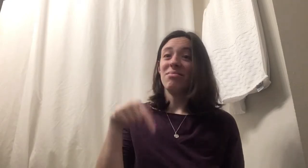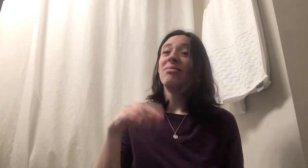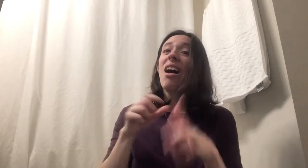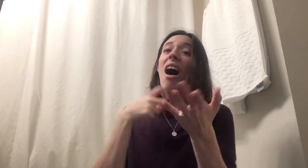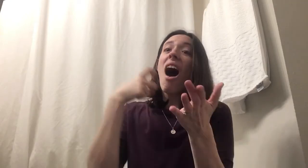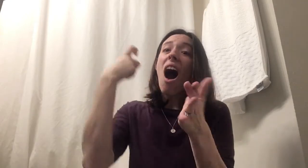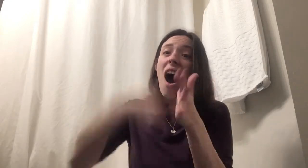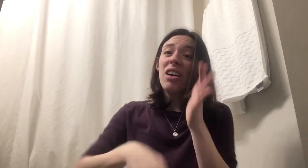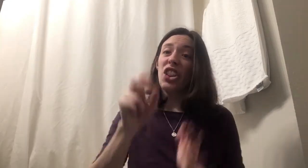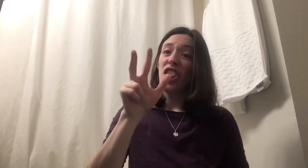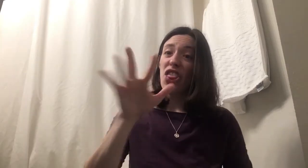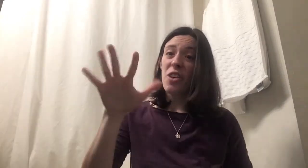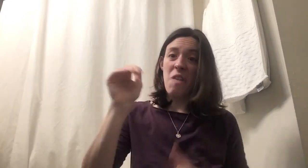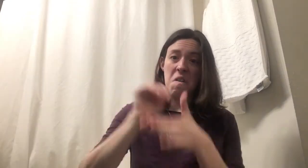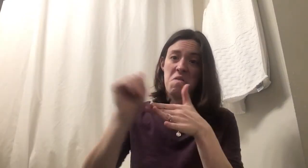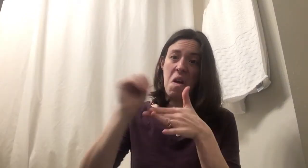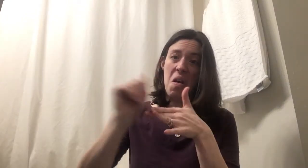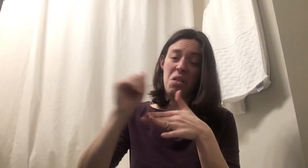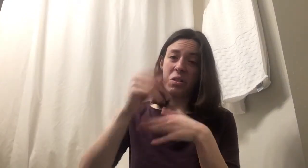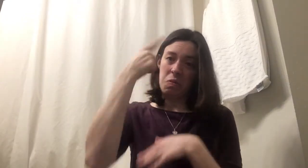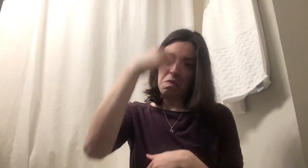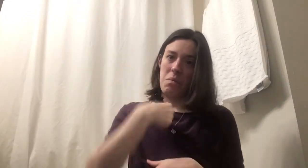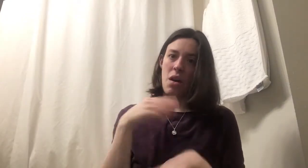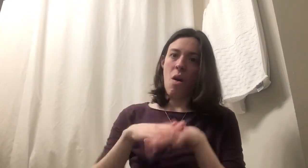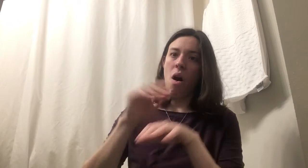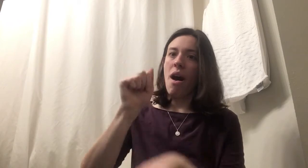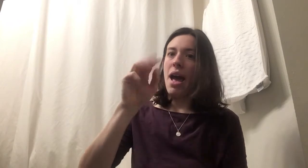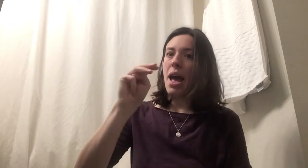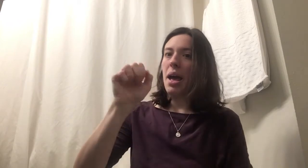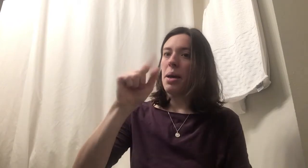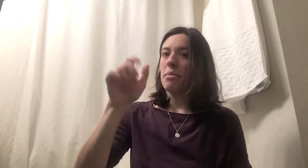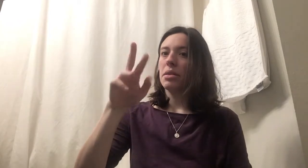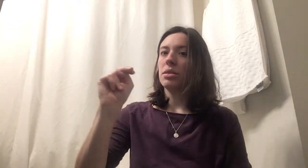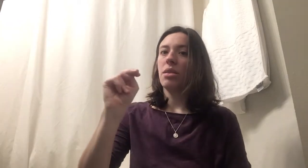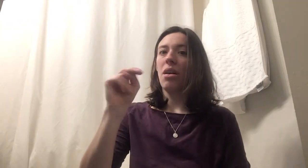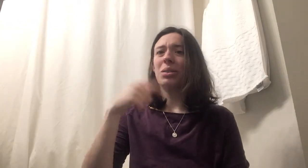It cost 35 dollars on amazon, when I bought it